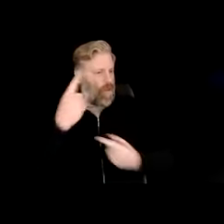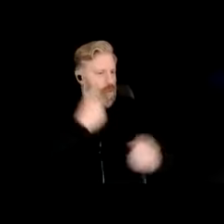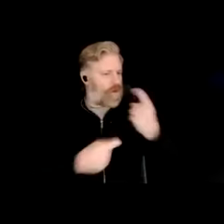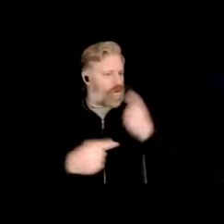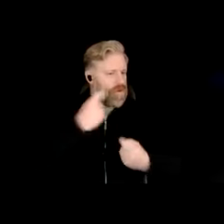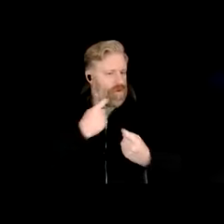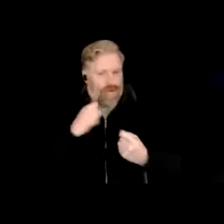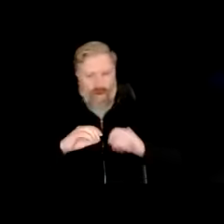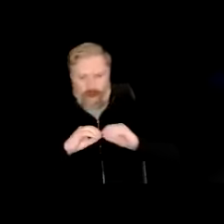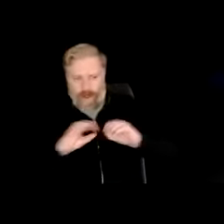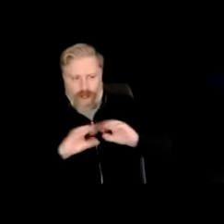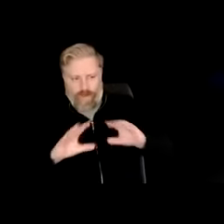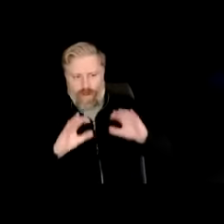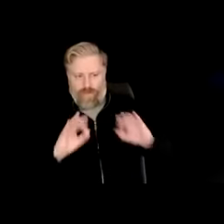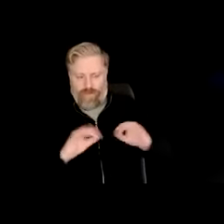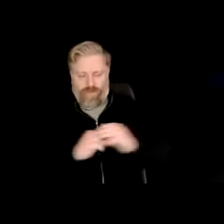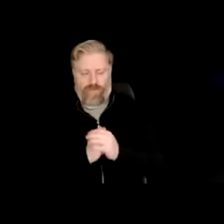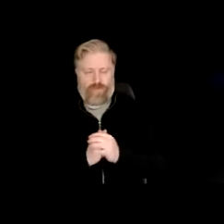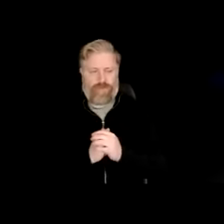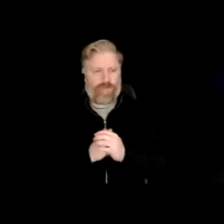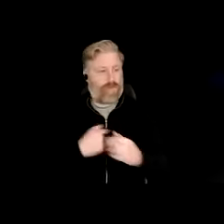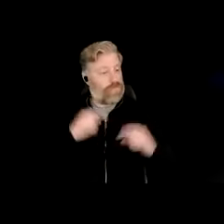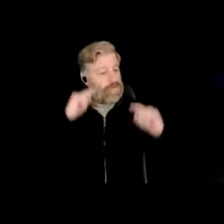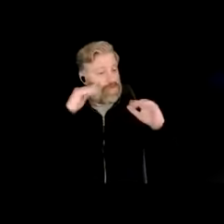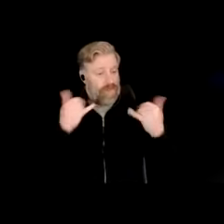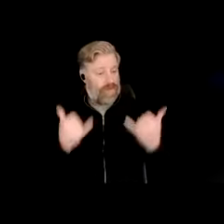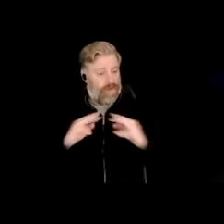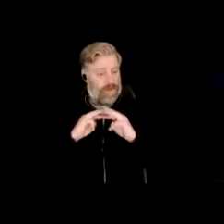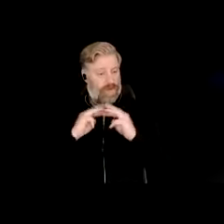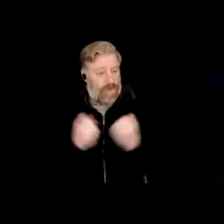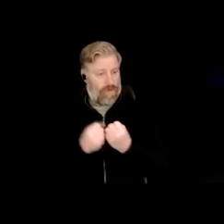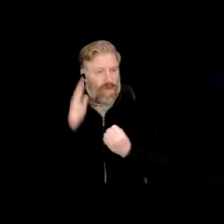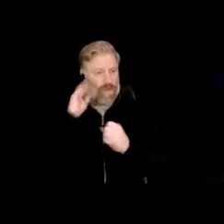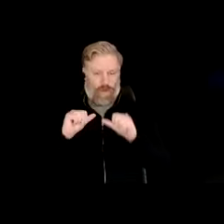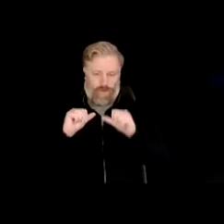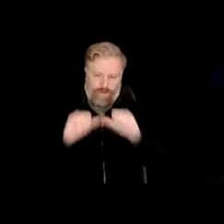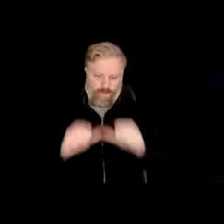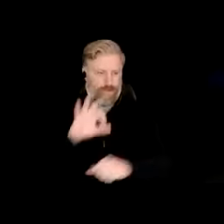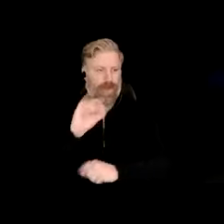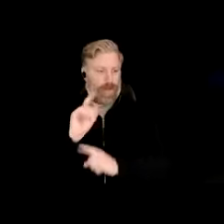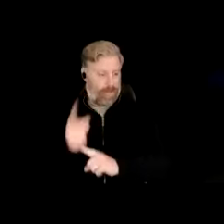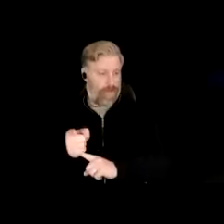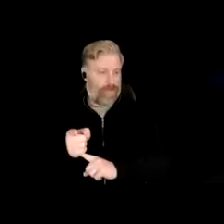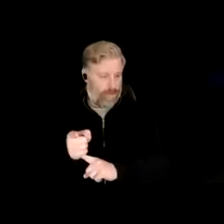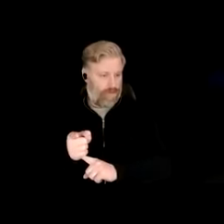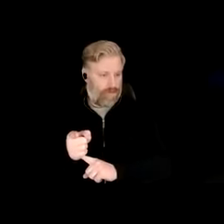or have anything clarified. I do anticipate that today's workshop will last the full 90 minutes we've reserved,